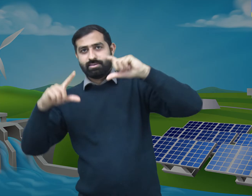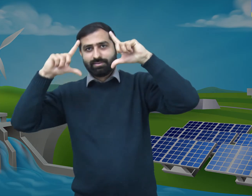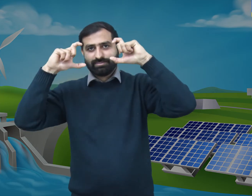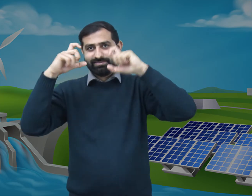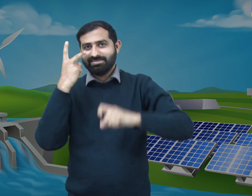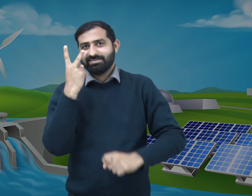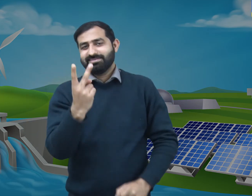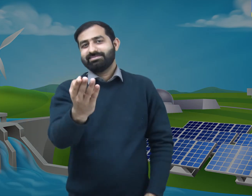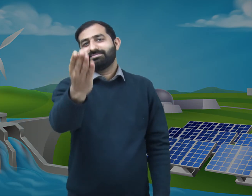Let's see how it works.